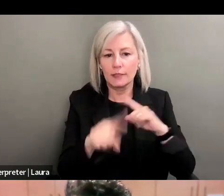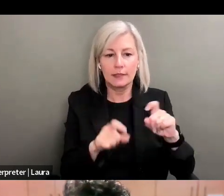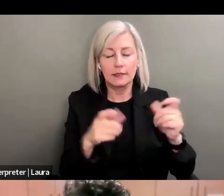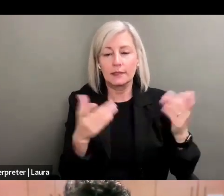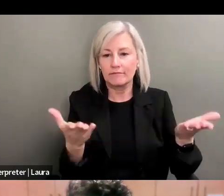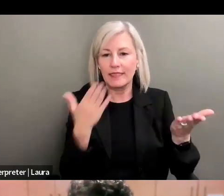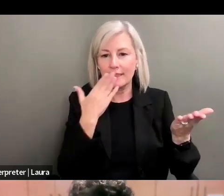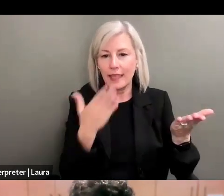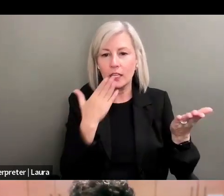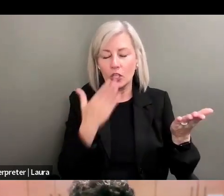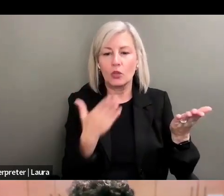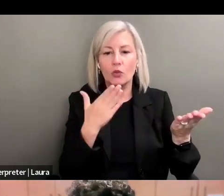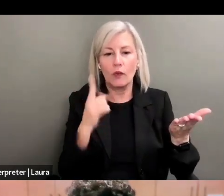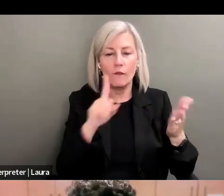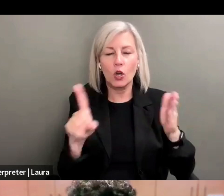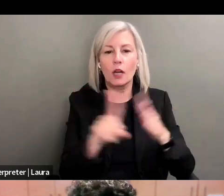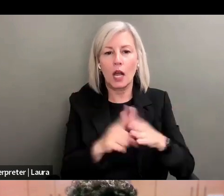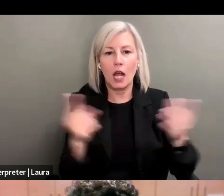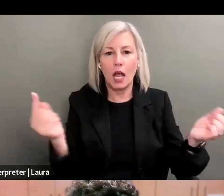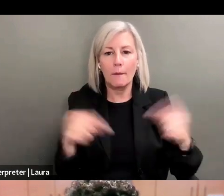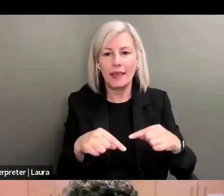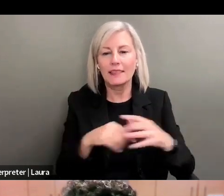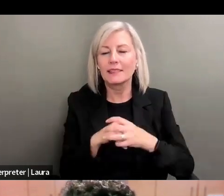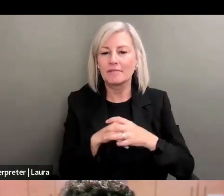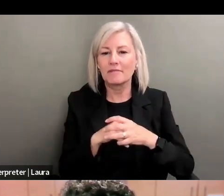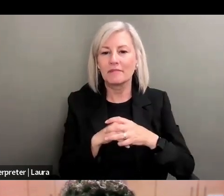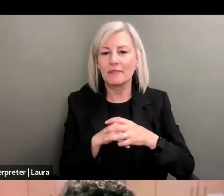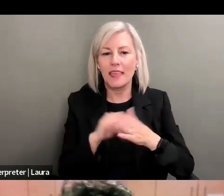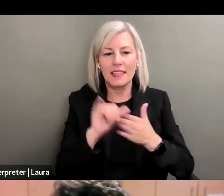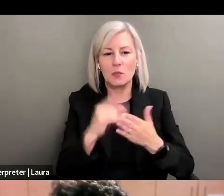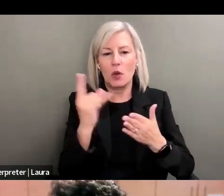Thank you guys for attending. This is one of our favorite little pictures